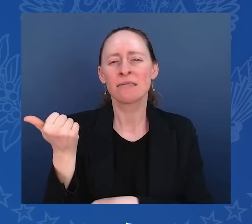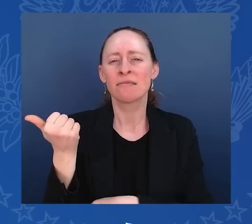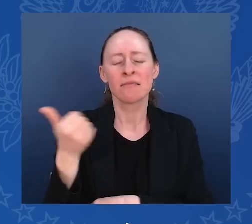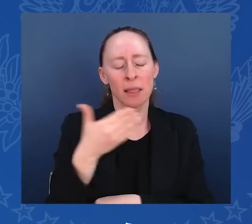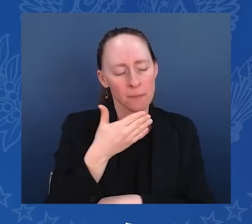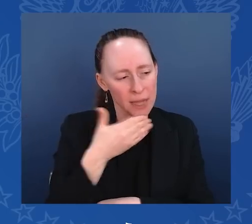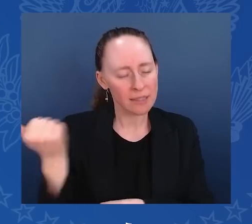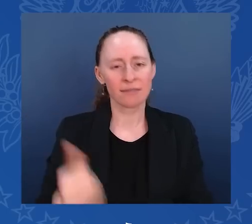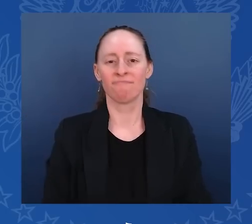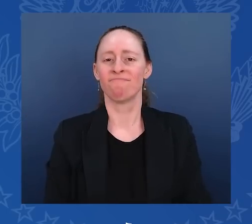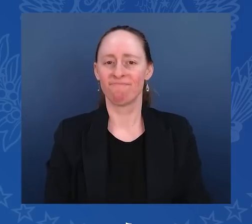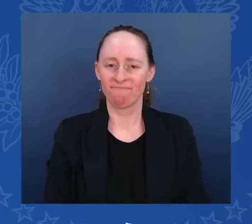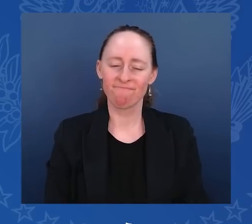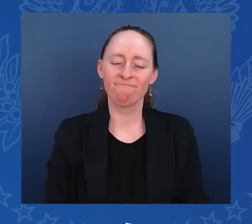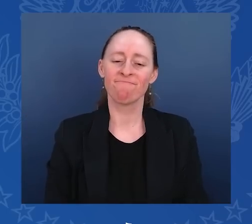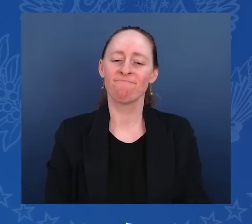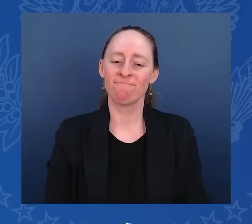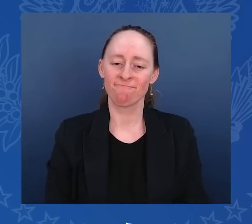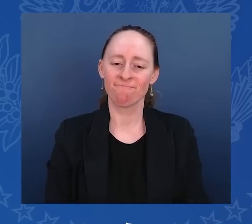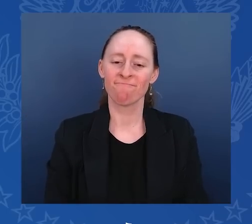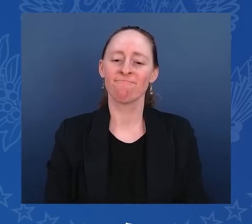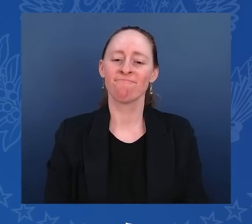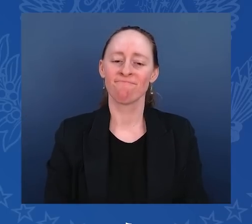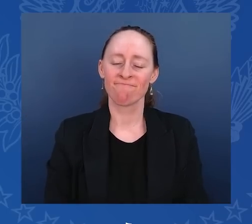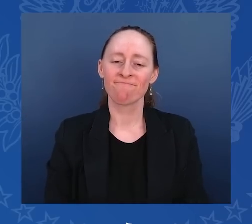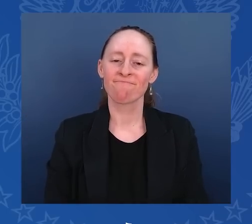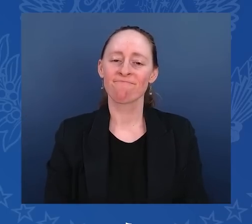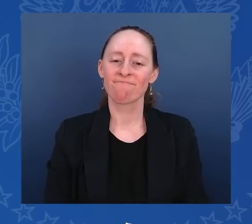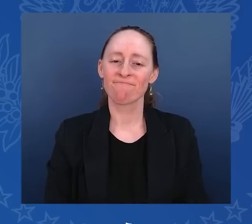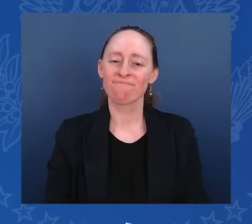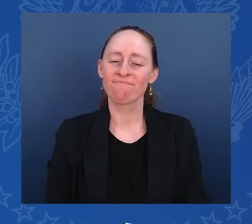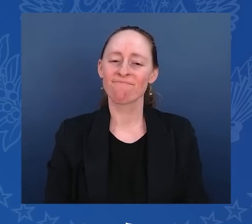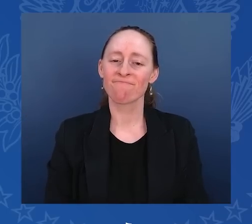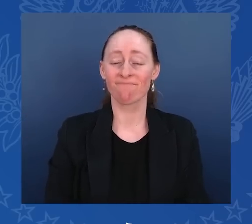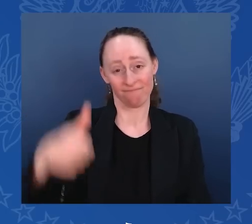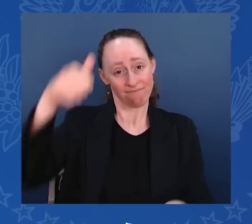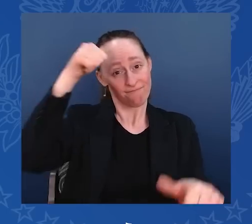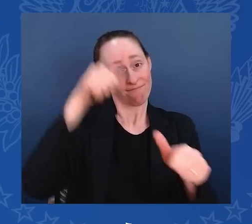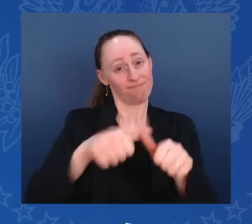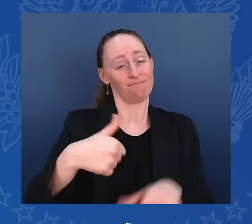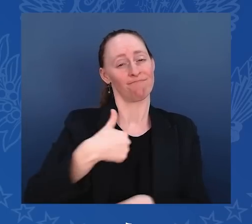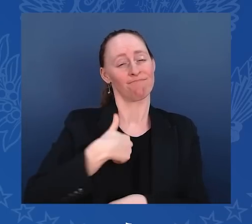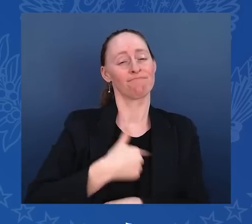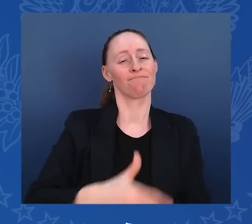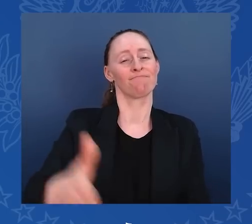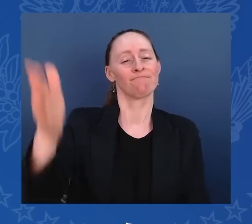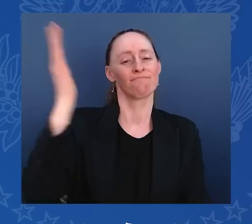One when I first entered, saying democracy is at stake. One I later made at -- anyway. I made three major speeches.